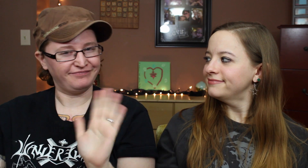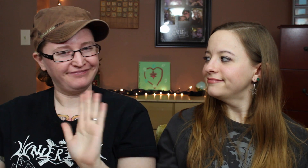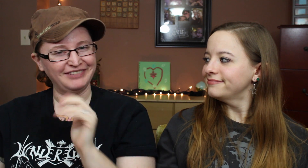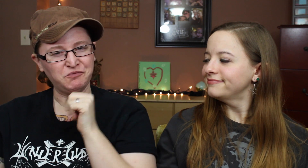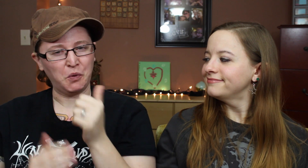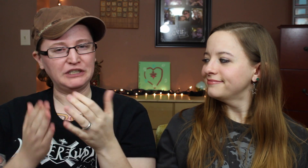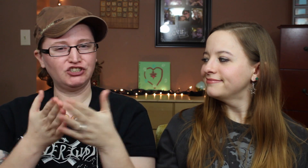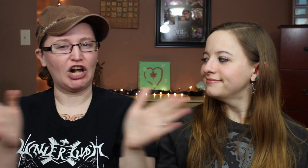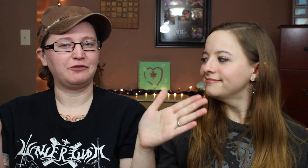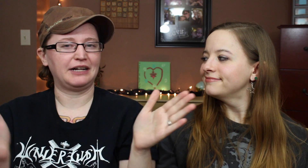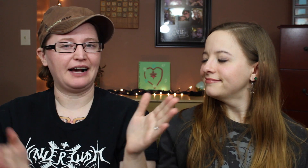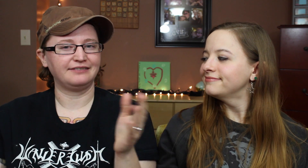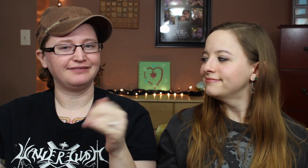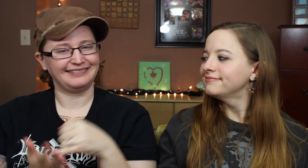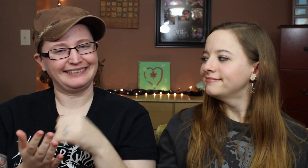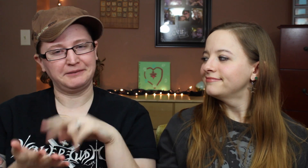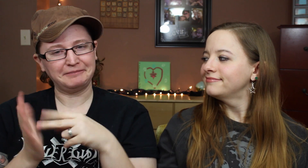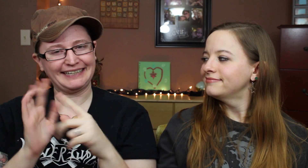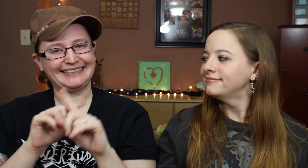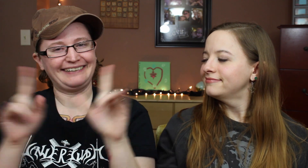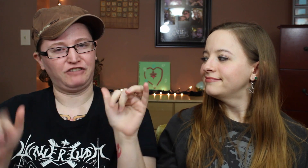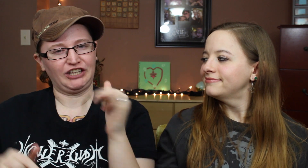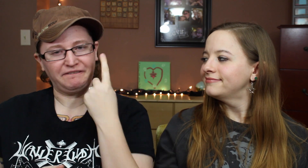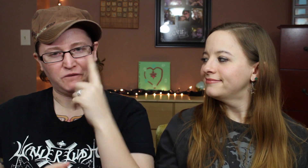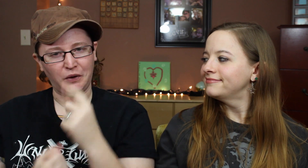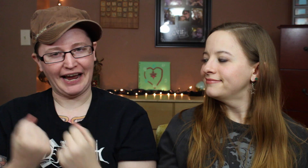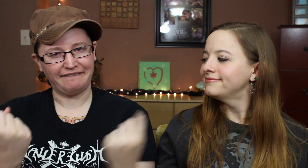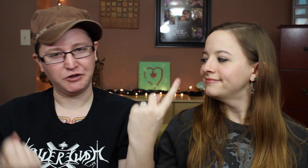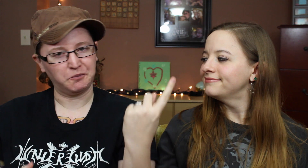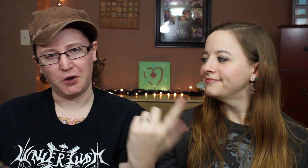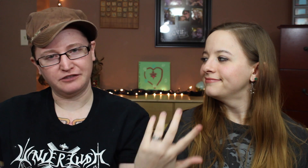you know there's one meaning for everyone, because you can't generalize like that.